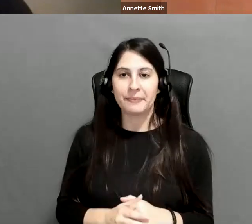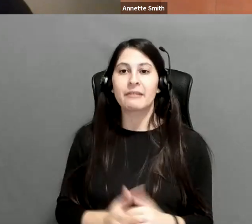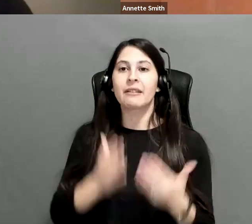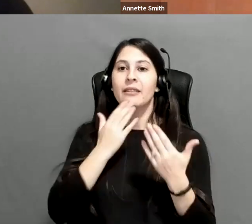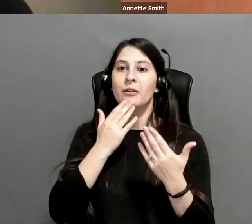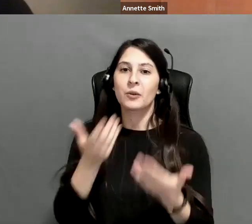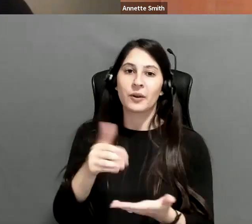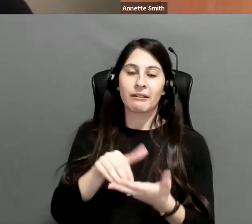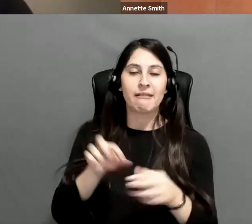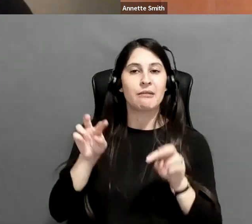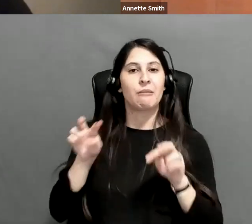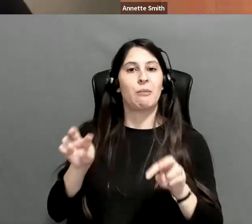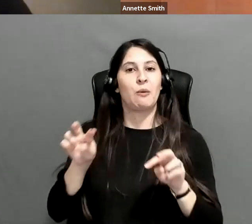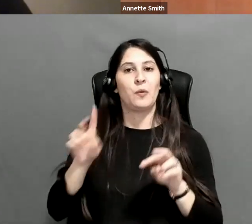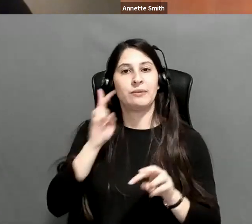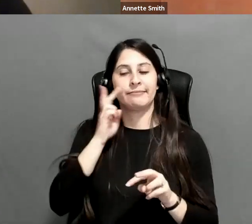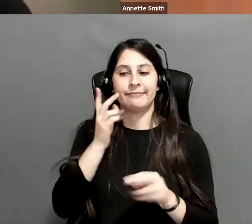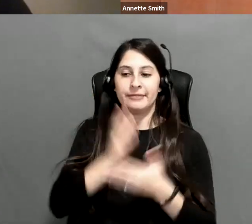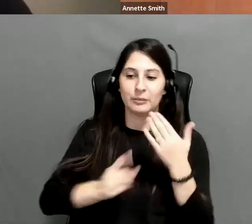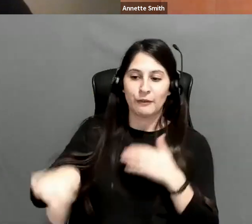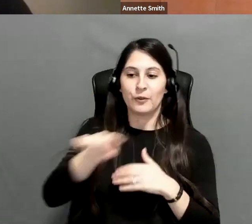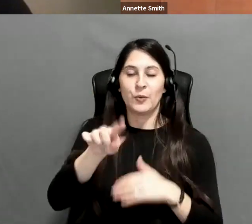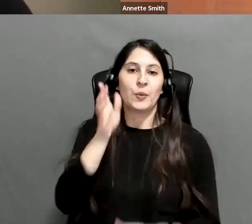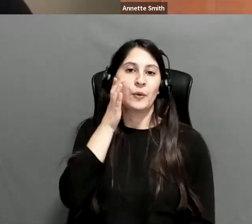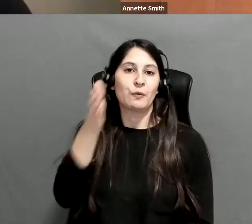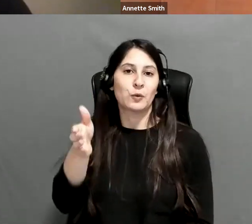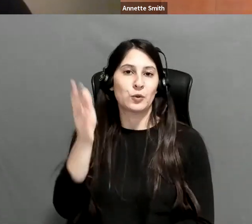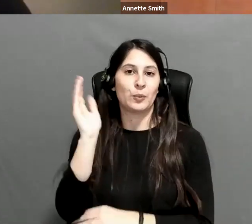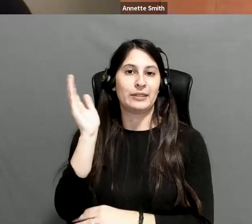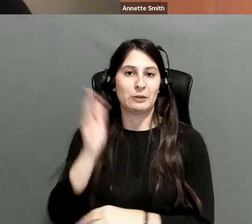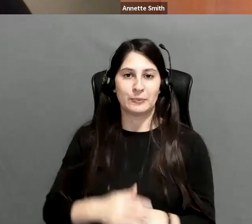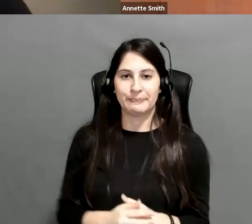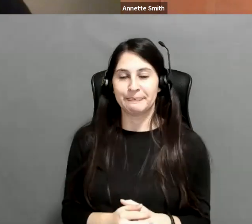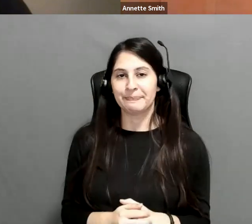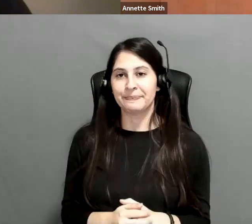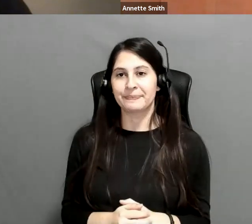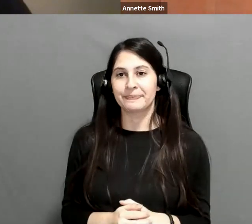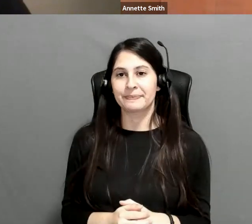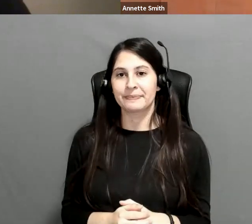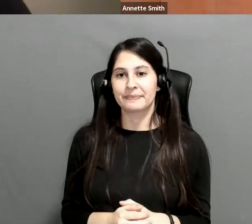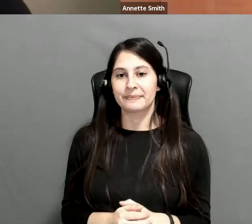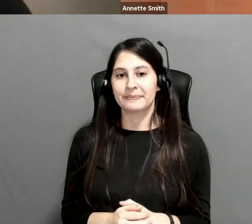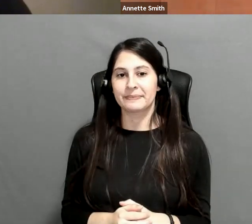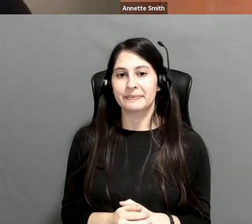you, and have a blessed and wonderful evening. And we thank you again, look forward to seeing some of you at our